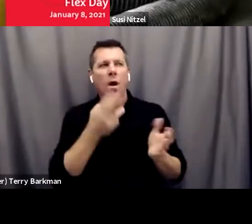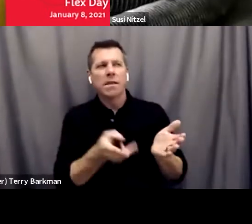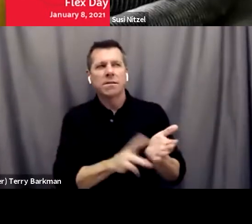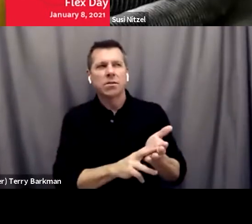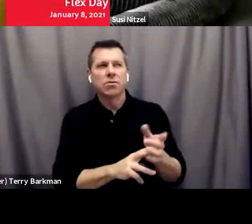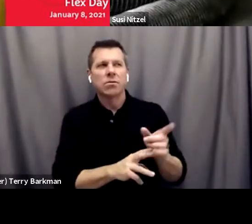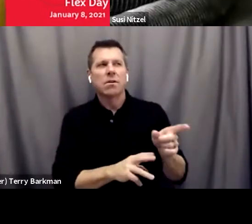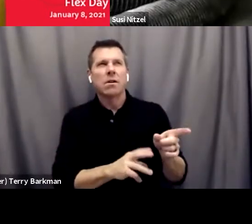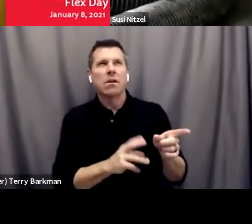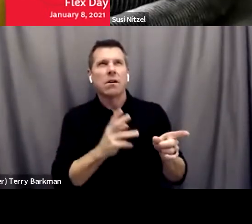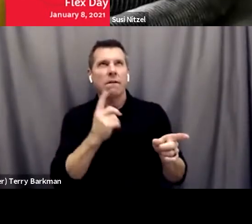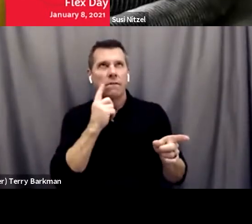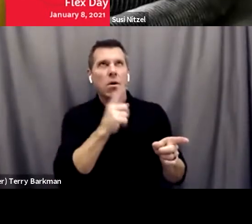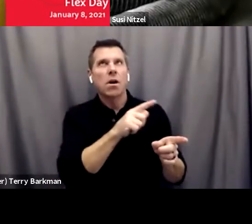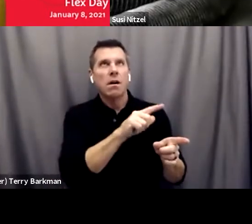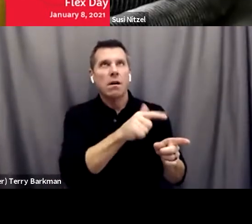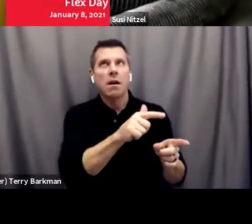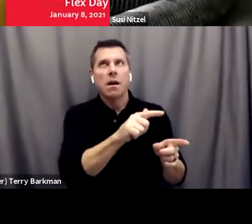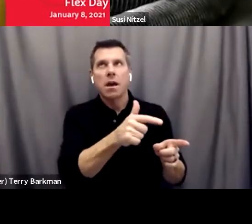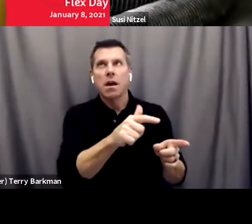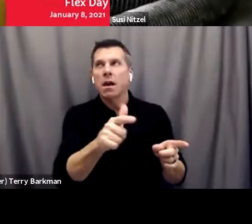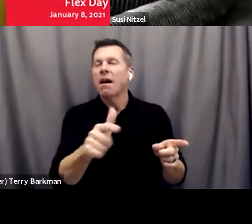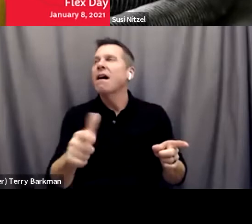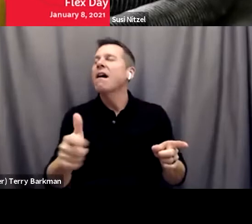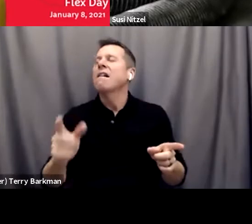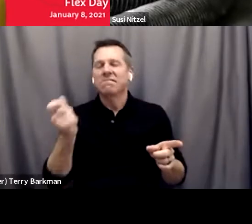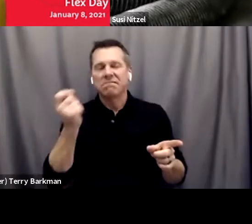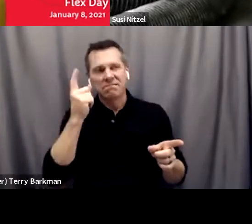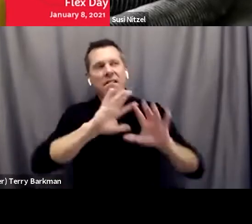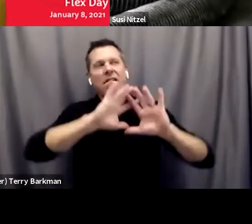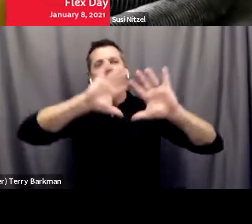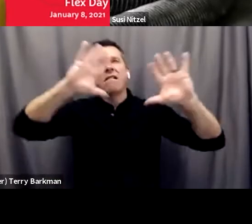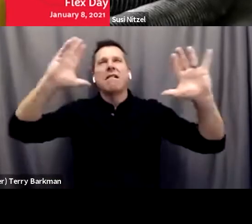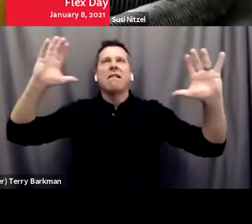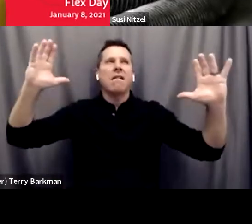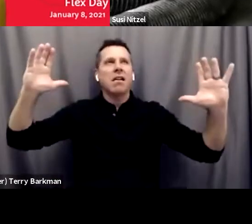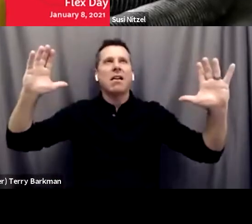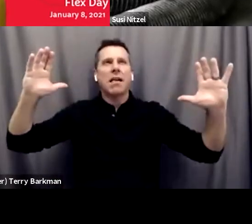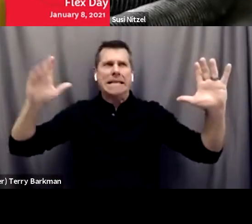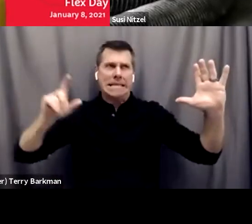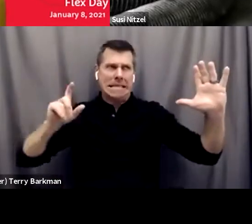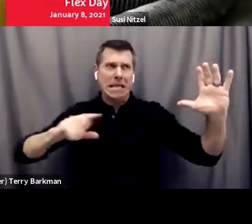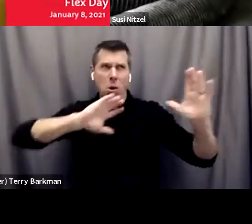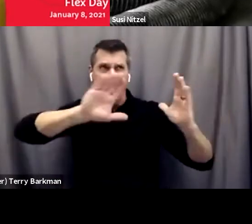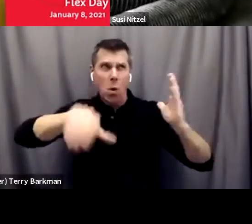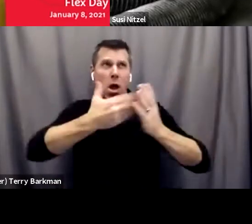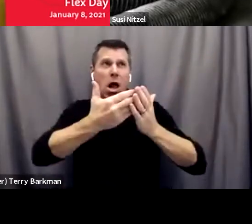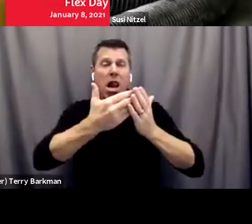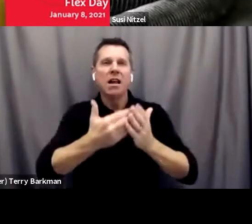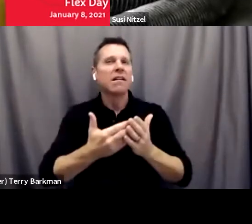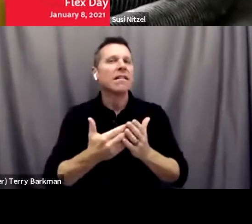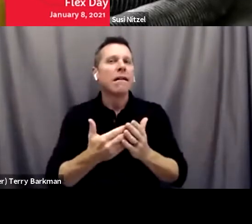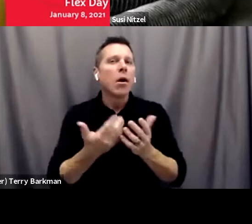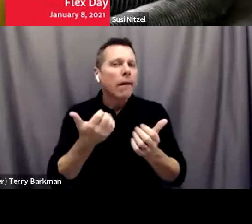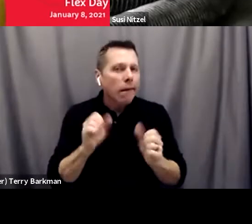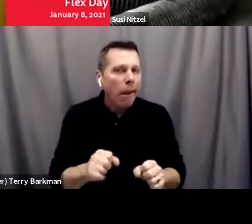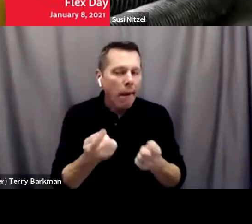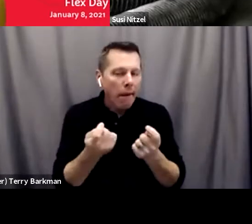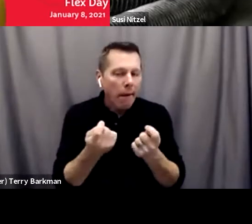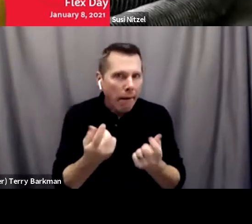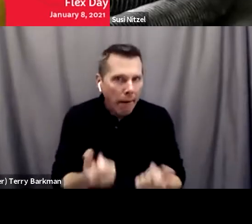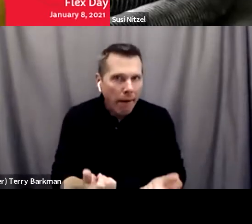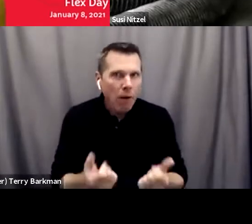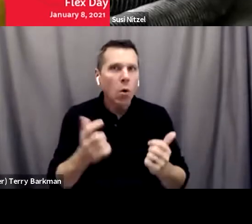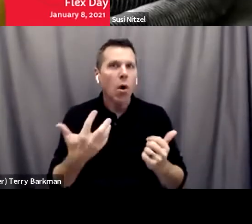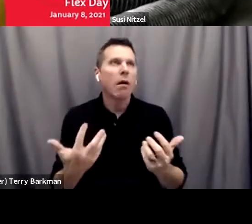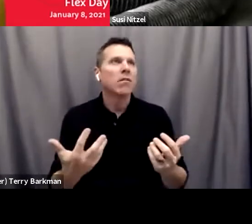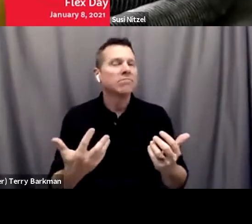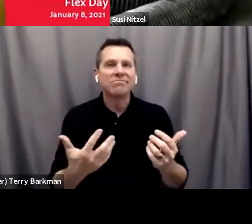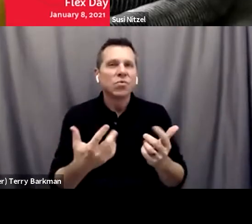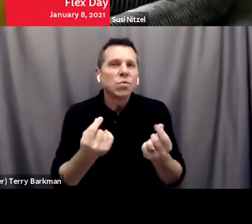how we can expedite that, so that the person receiving that information understands what we're trying to accomplish. Before for me, I